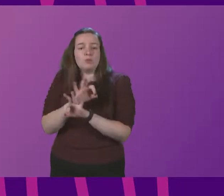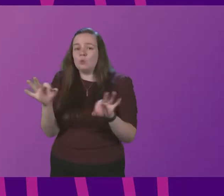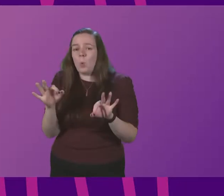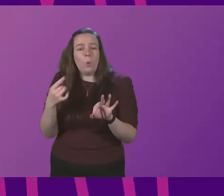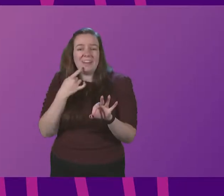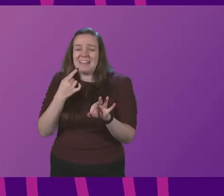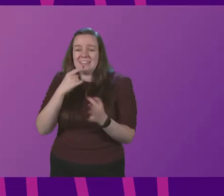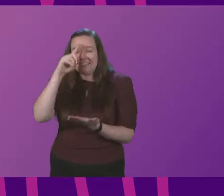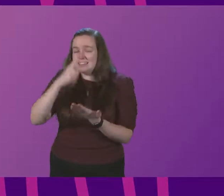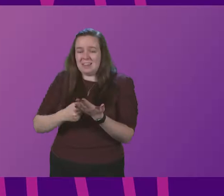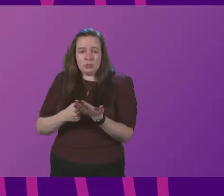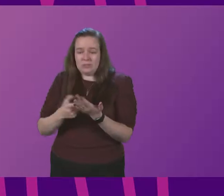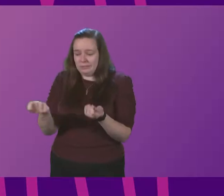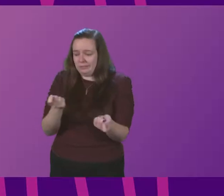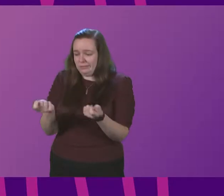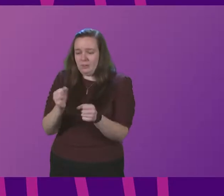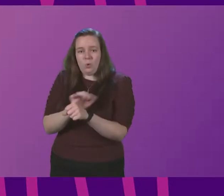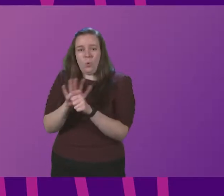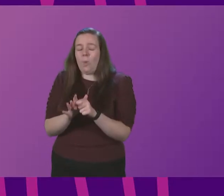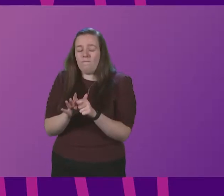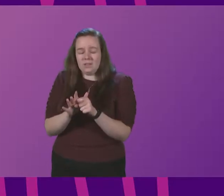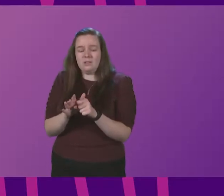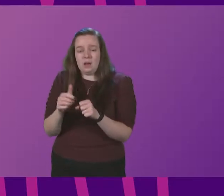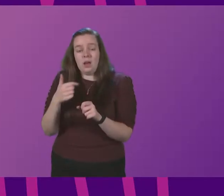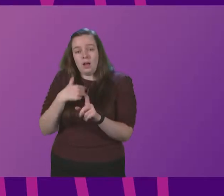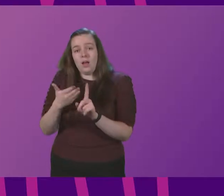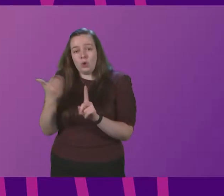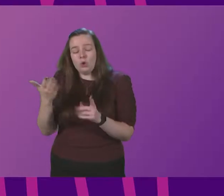to be made in handling the Covid pandemic. I acknowledge that there have been significant